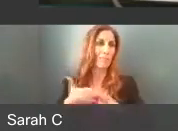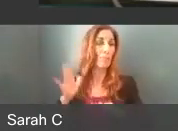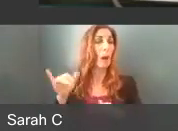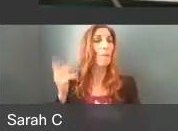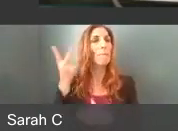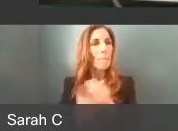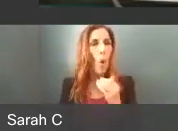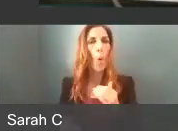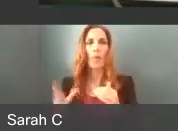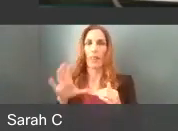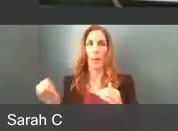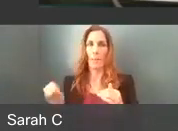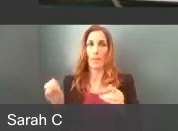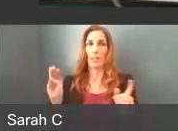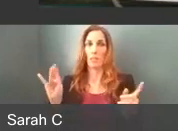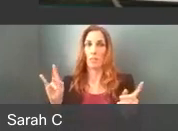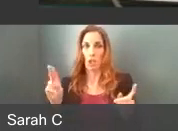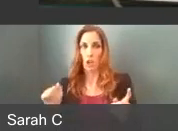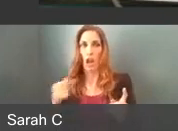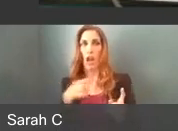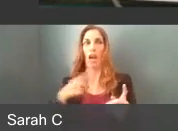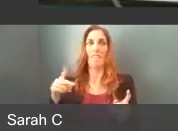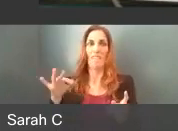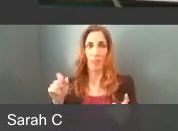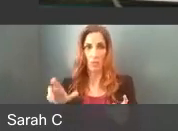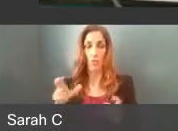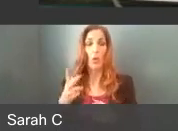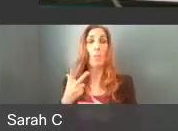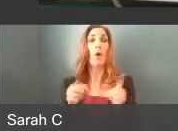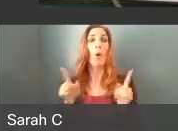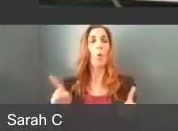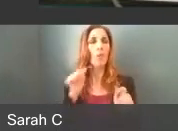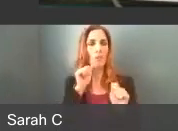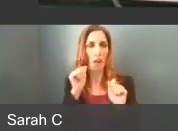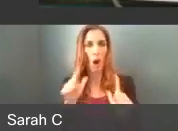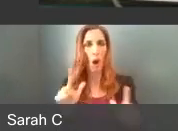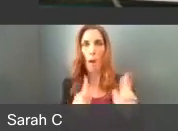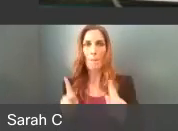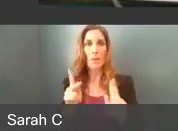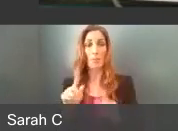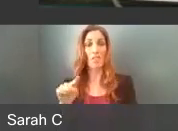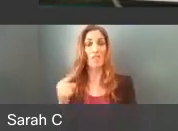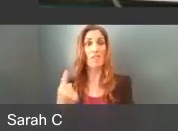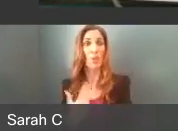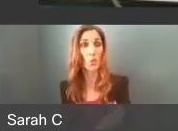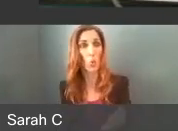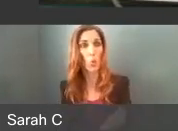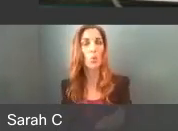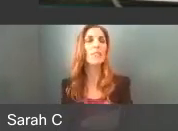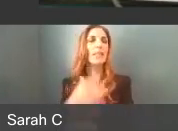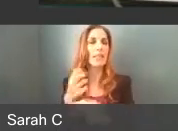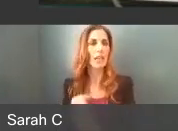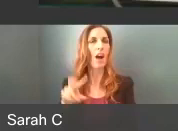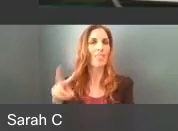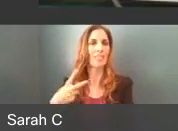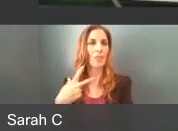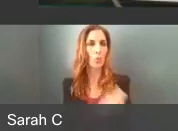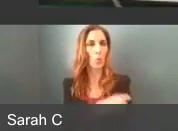and Moderna, not every person in those trials got their second dose exactly on schedule and